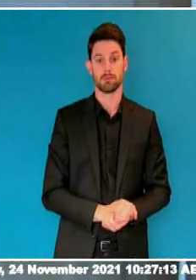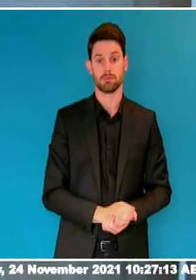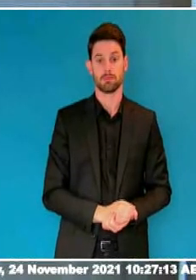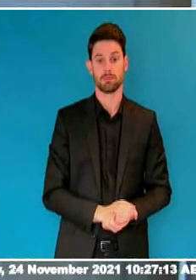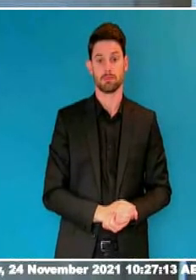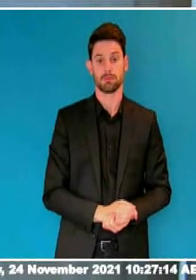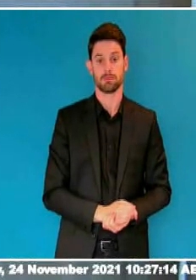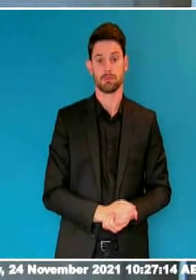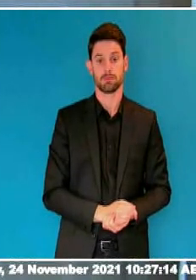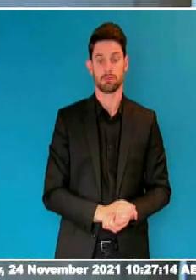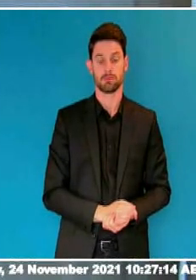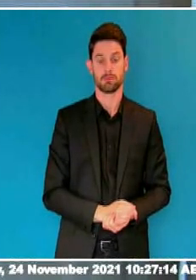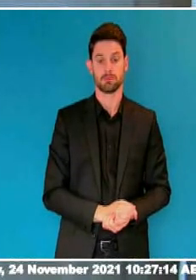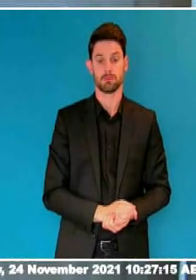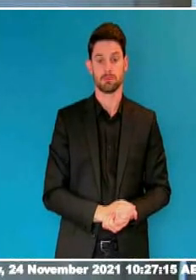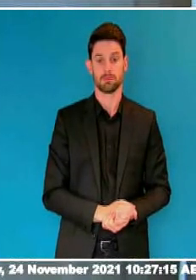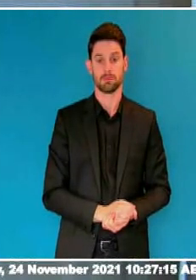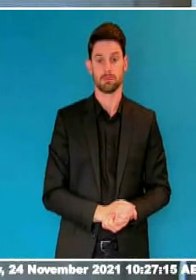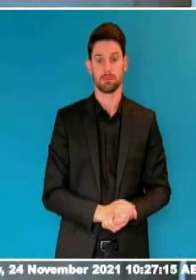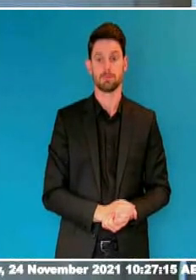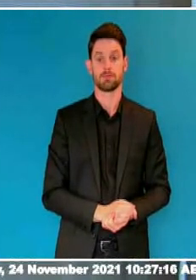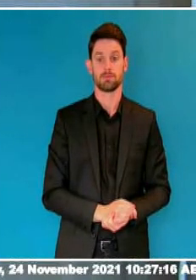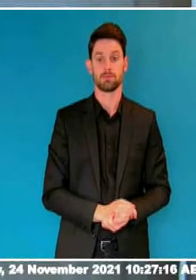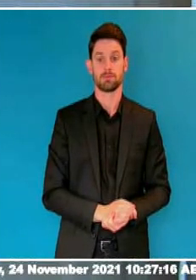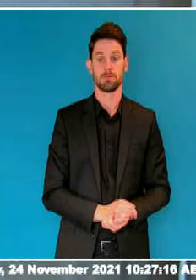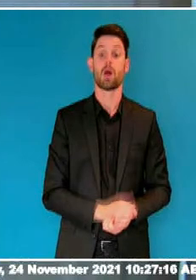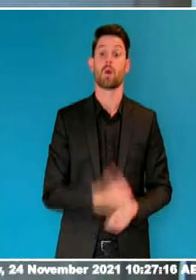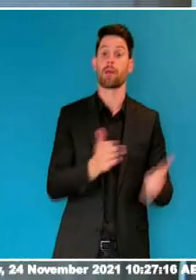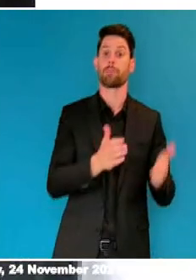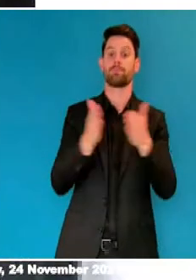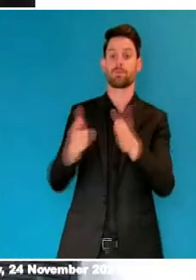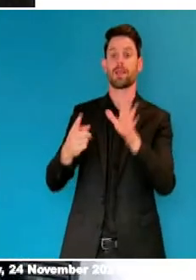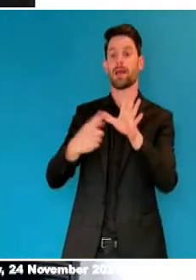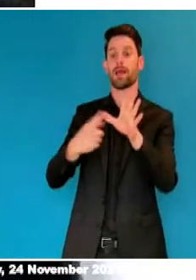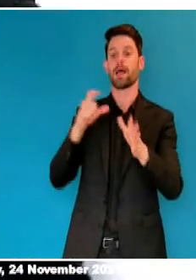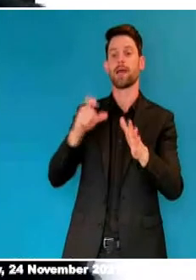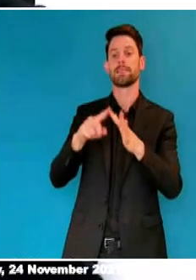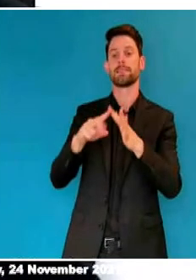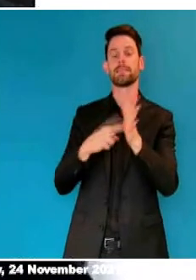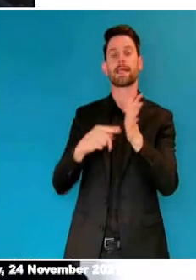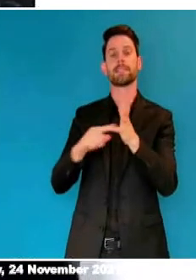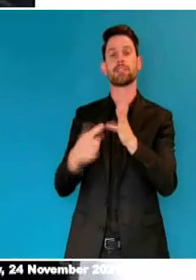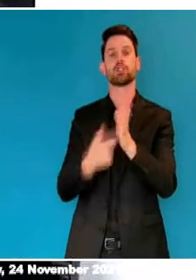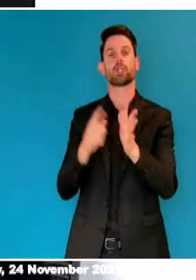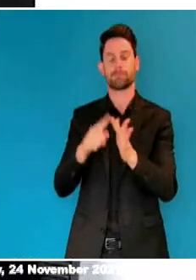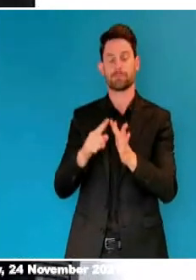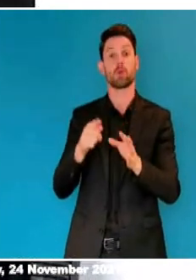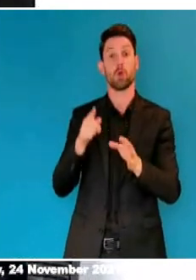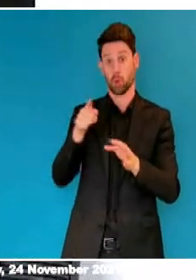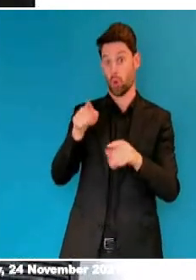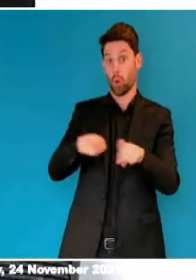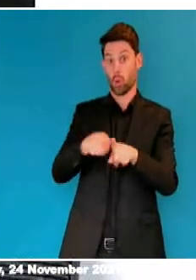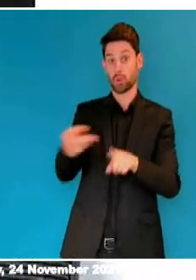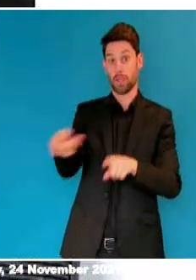Turning to you now, Ms Kruger, Accenture has also provided the Royal Commission with its